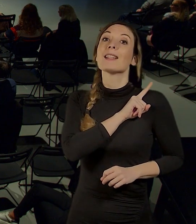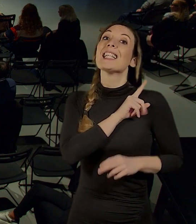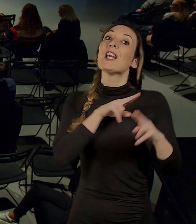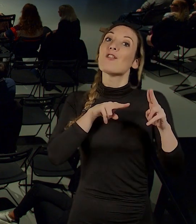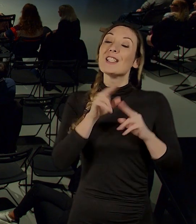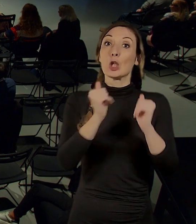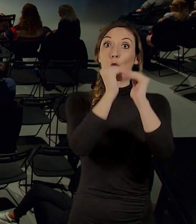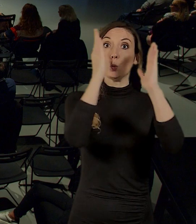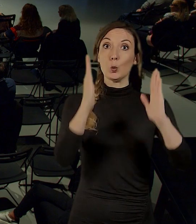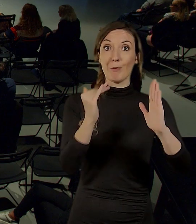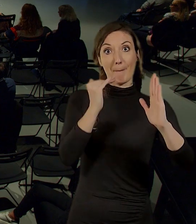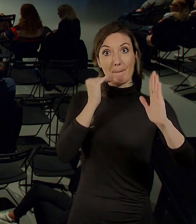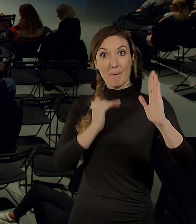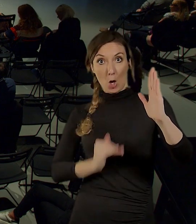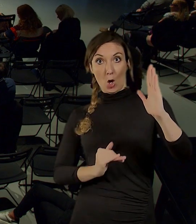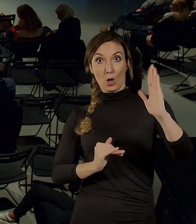And we can place public parking spaces